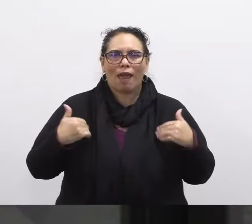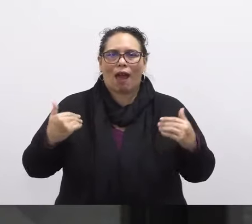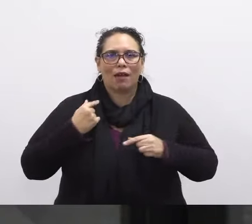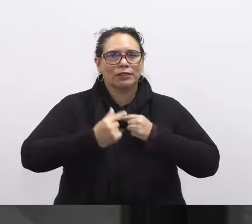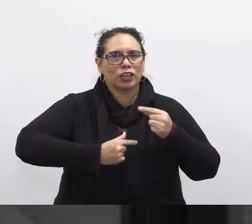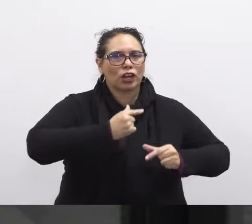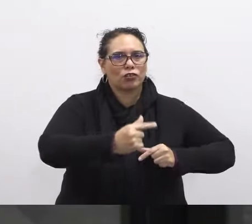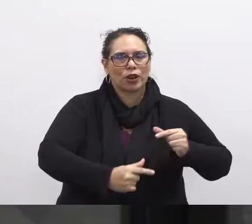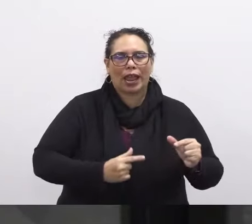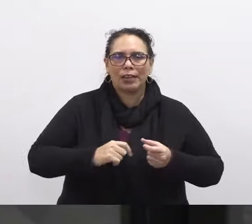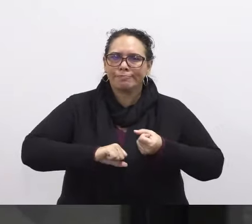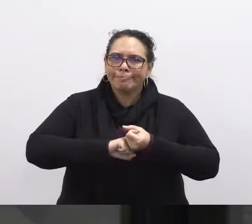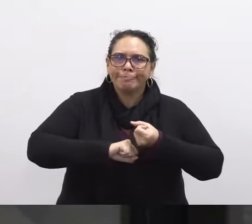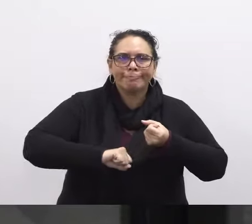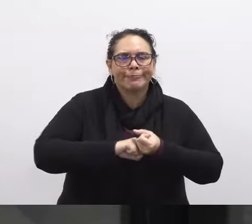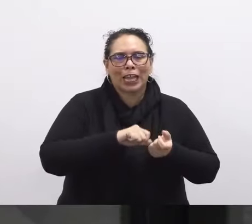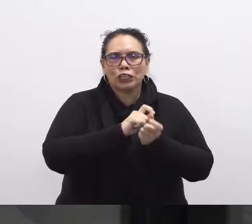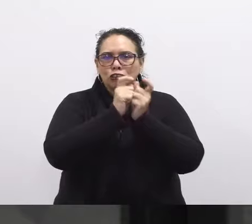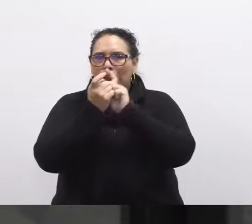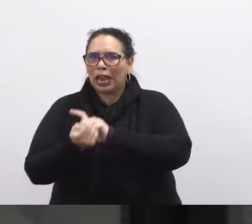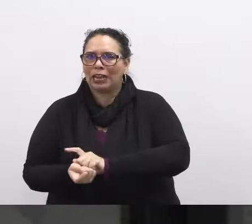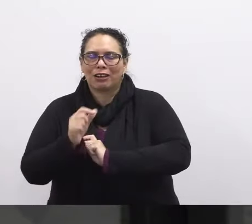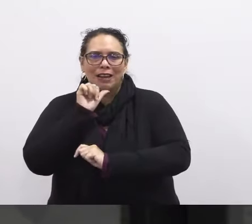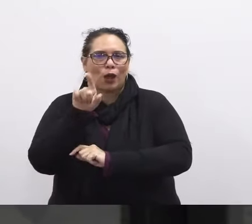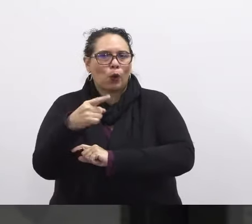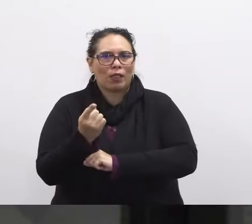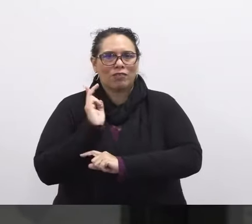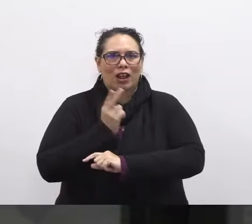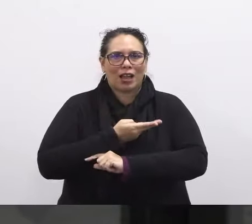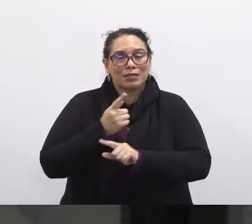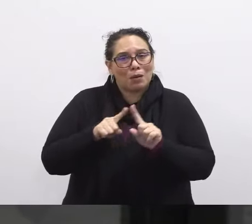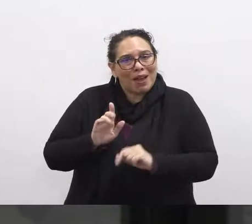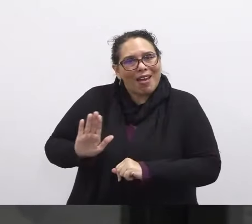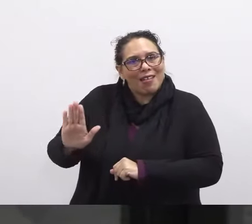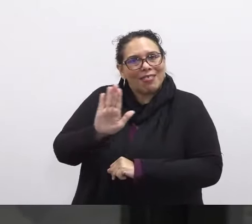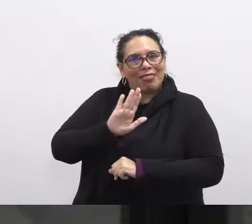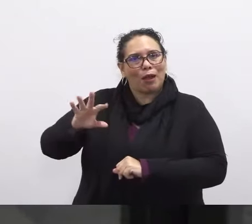and forging a change, not only for us, but for their benefit in the future.